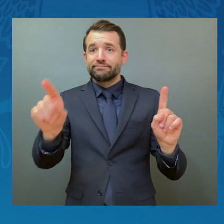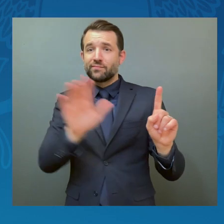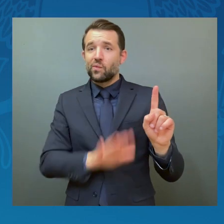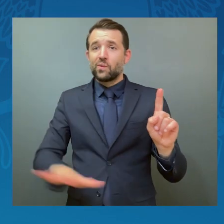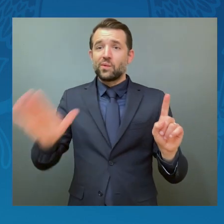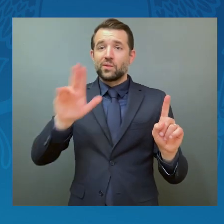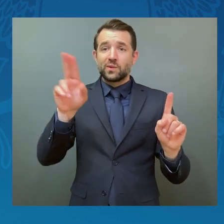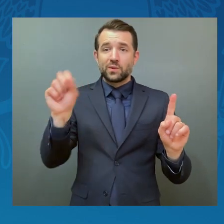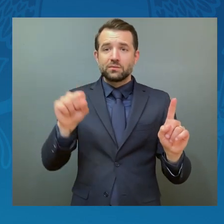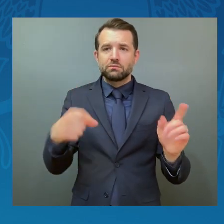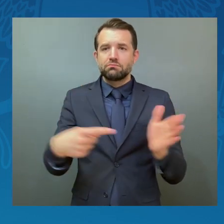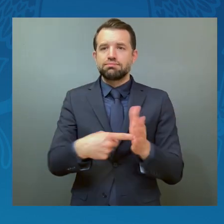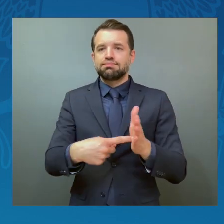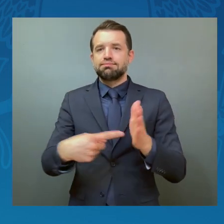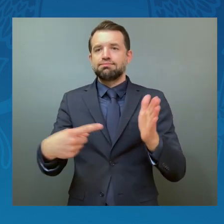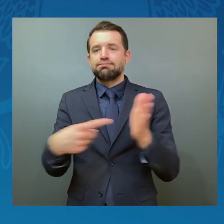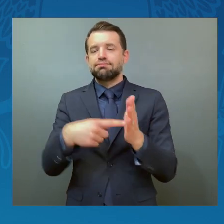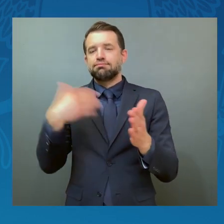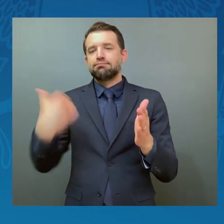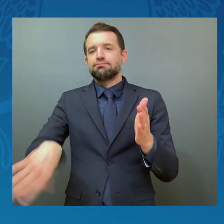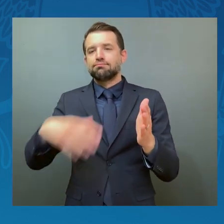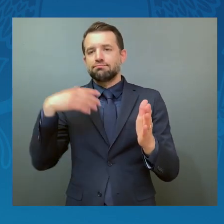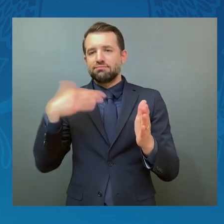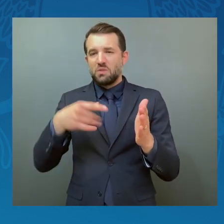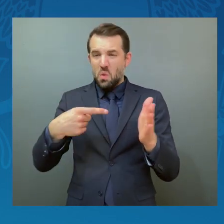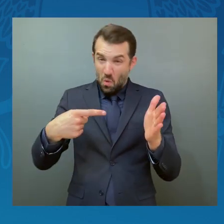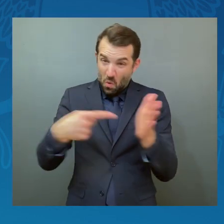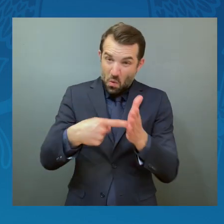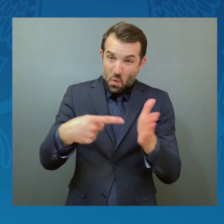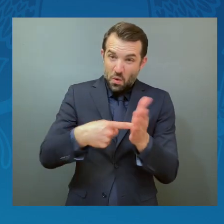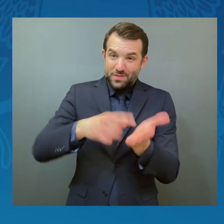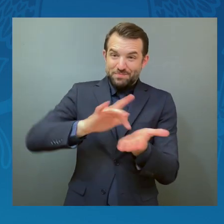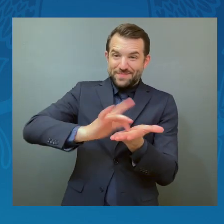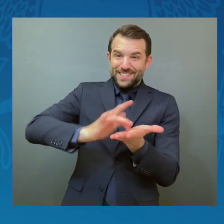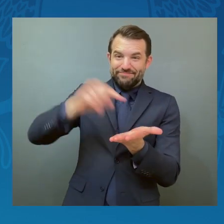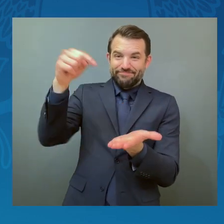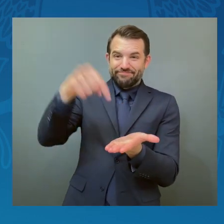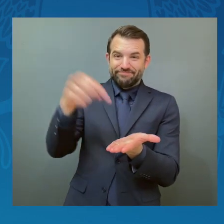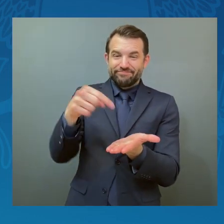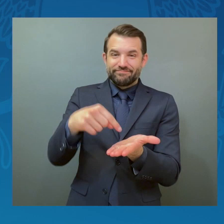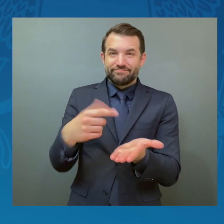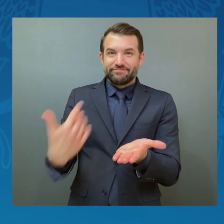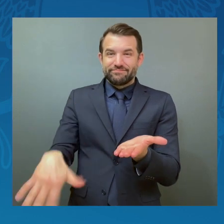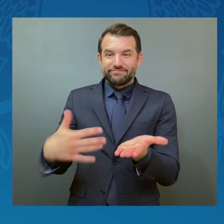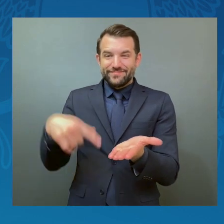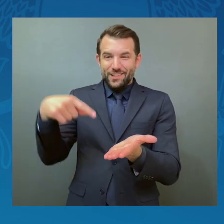This debt often forces families into making impossible choices. Do I pay off my debt?